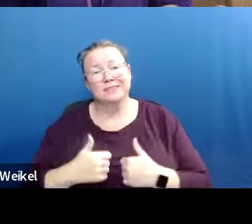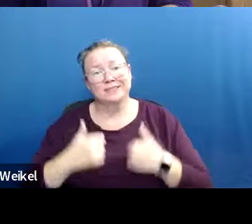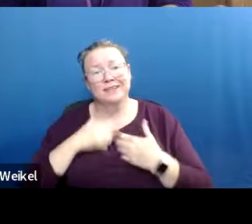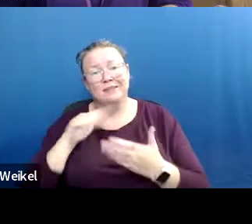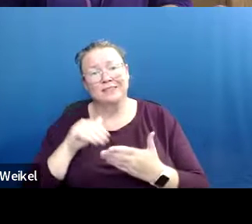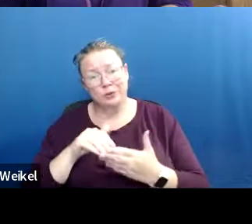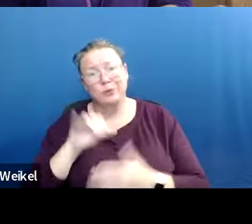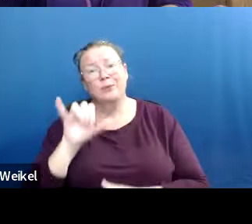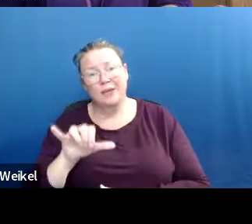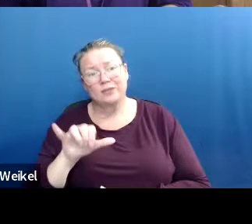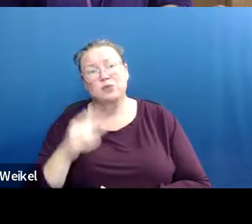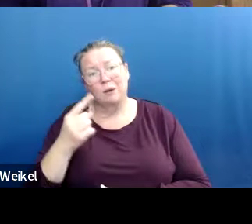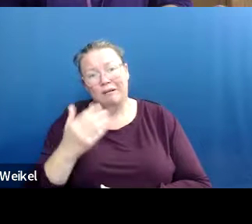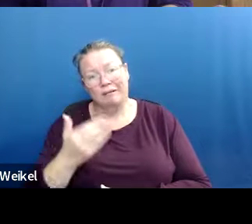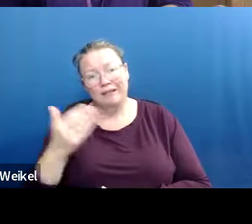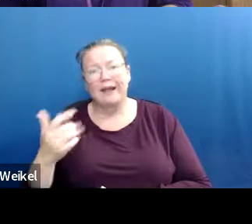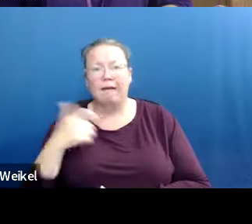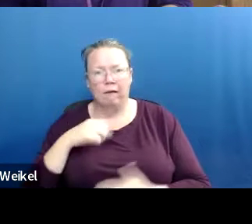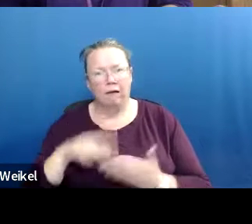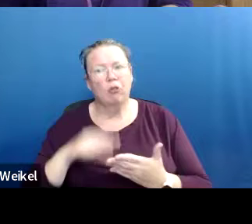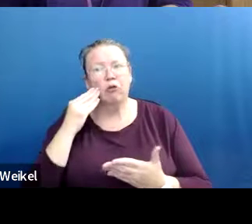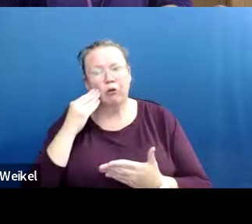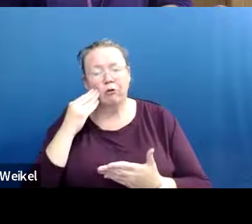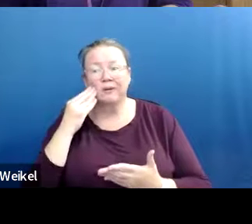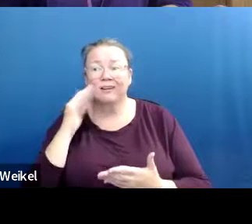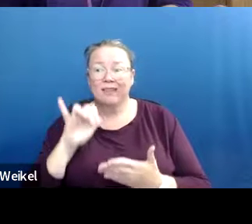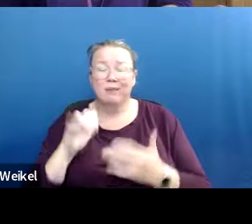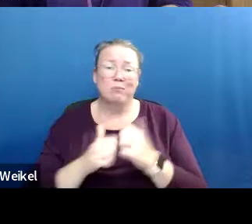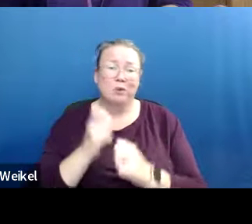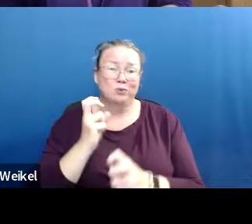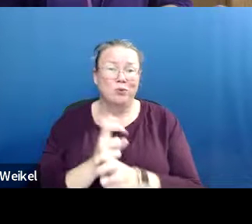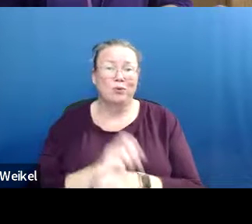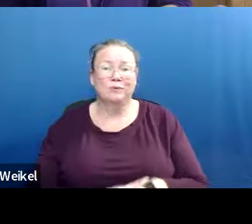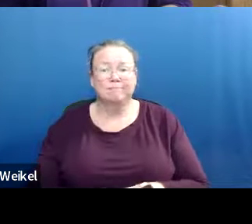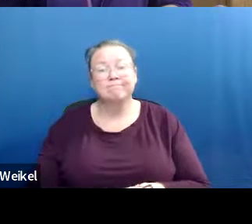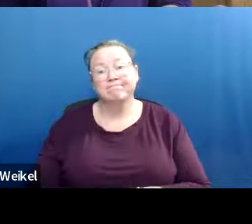Harm (He/Him): That was one thing that I found that was the hardest. Kayla Robertson: I getcha.